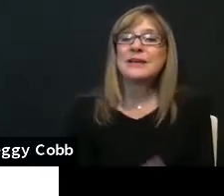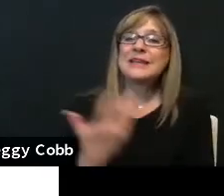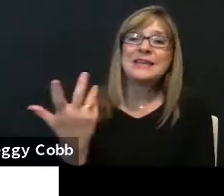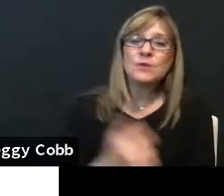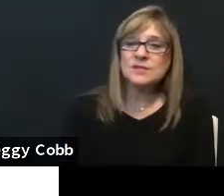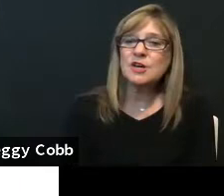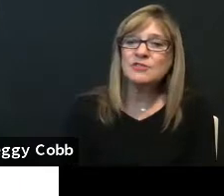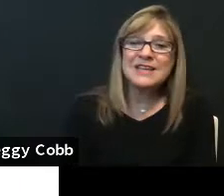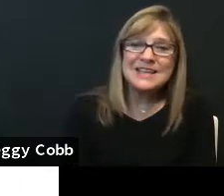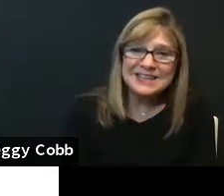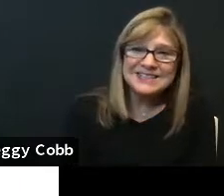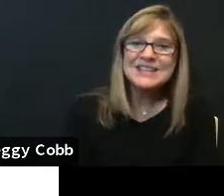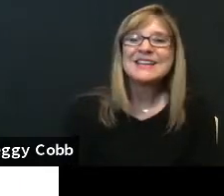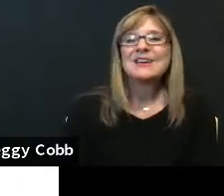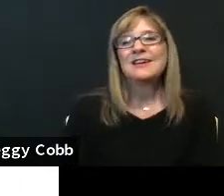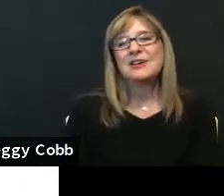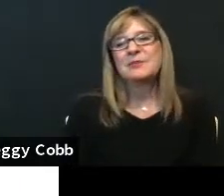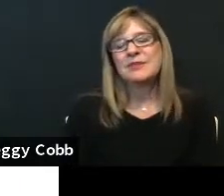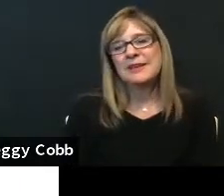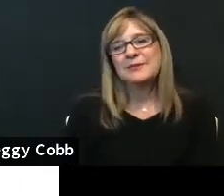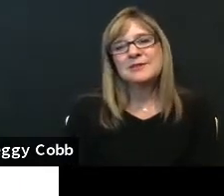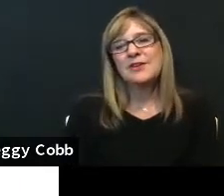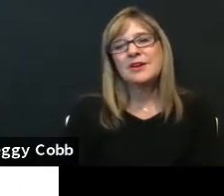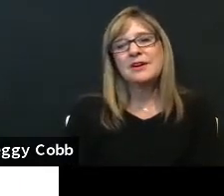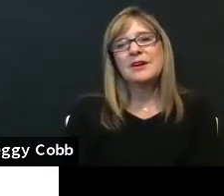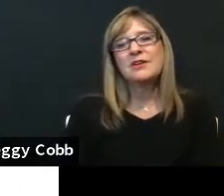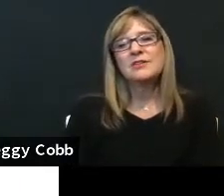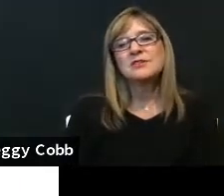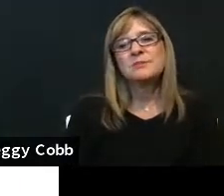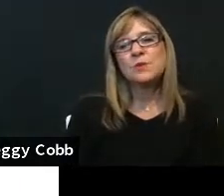but again once COVID hit, it was hard, harder to meet